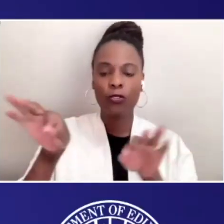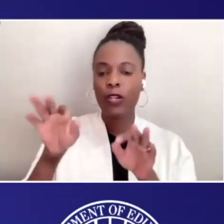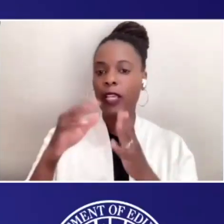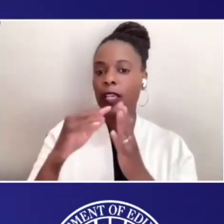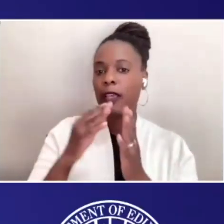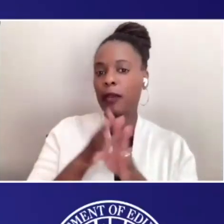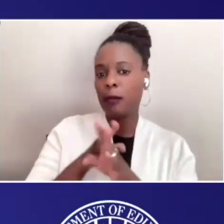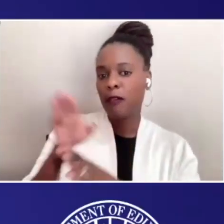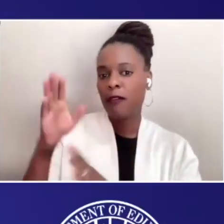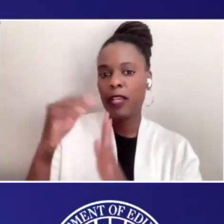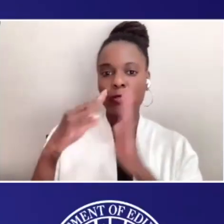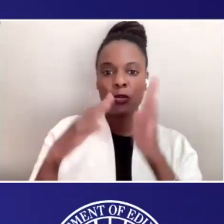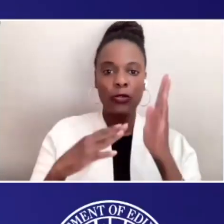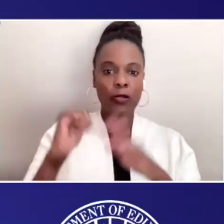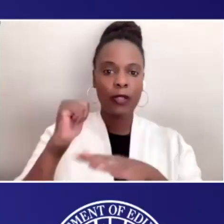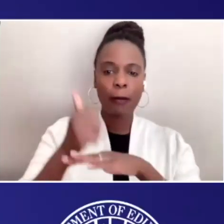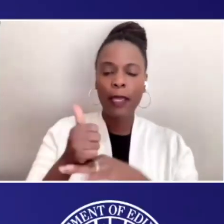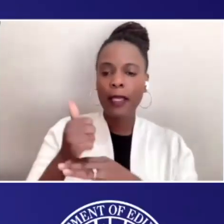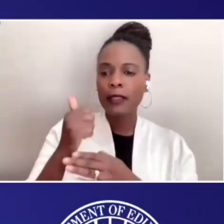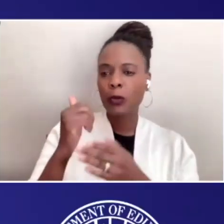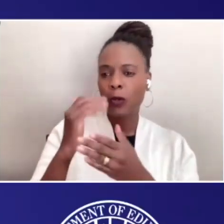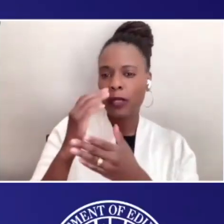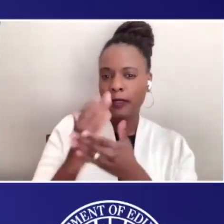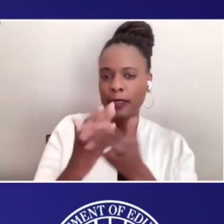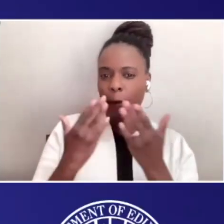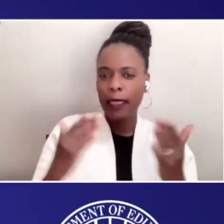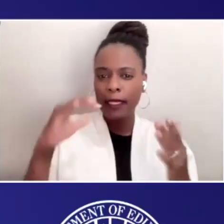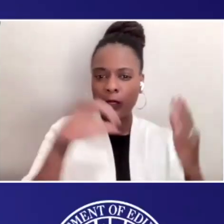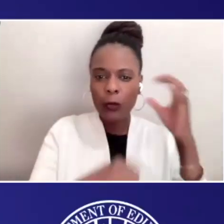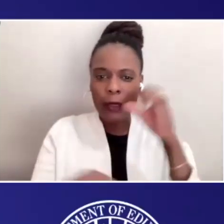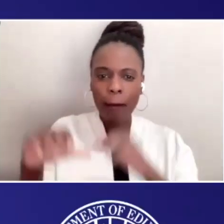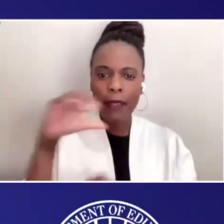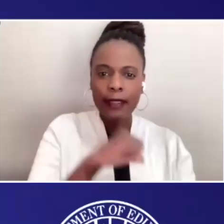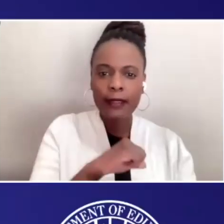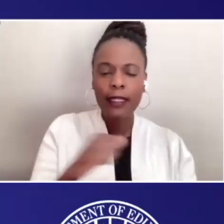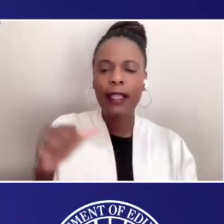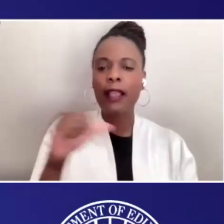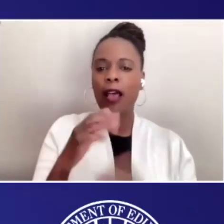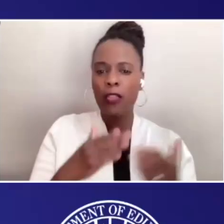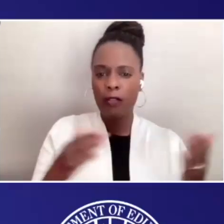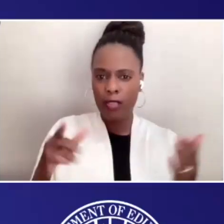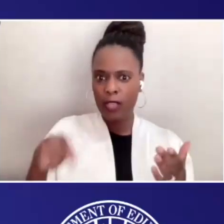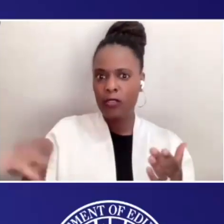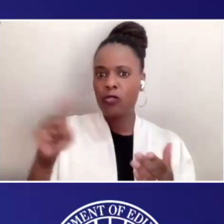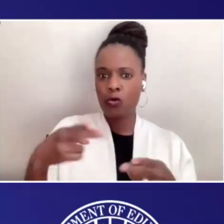based on a couple of things that we missed and additional things that you brought to our attention. So what we're going to do is